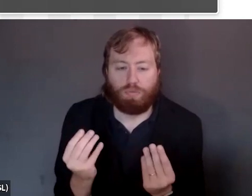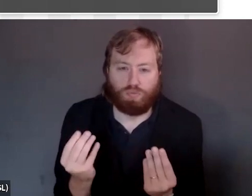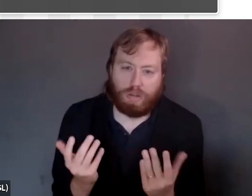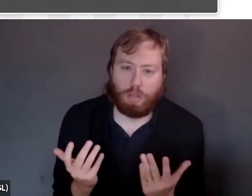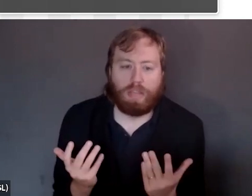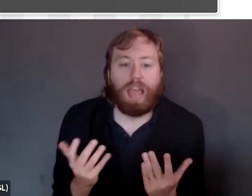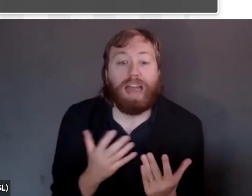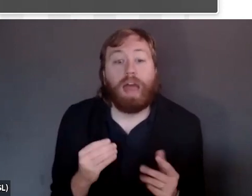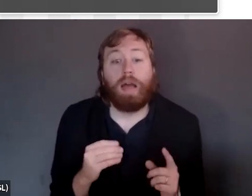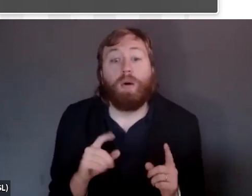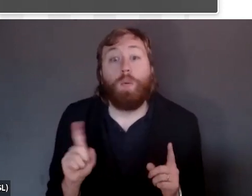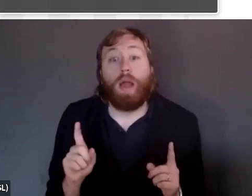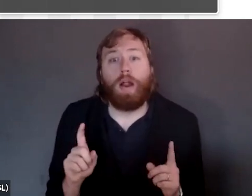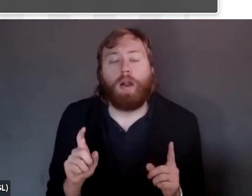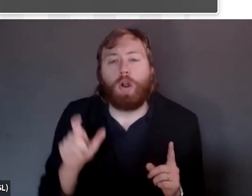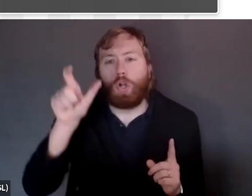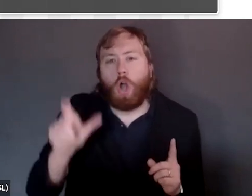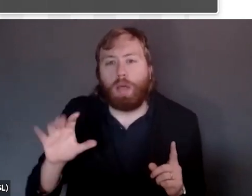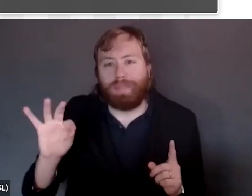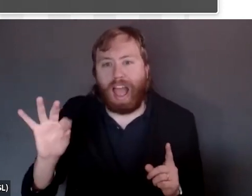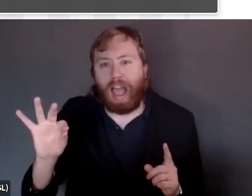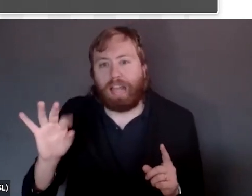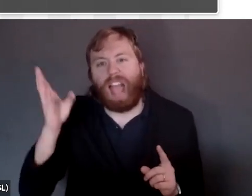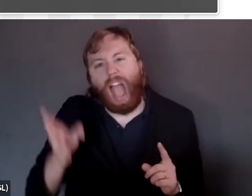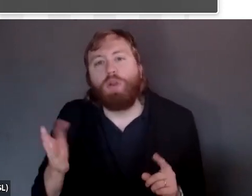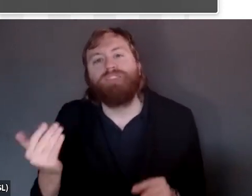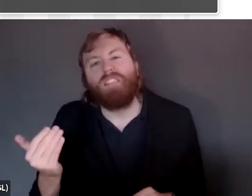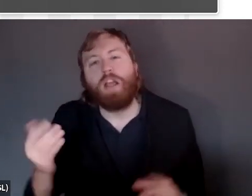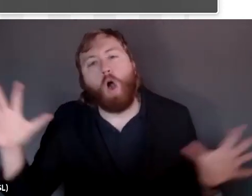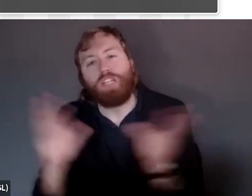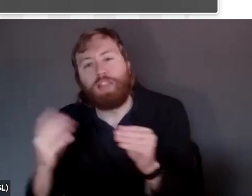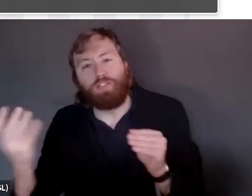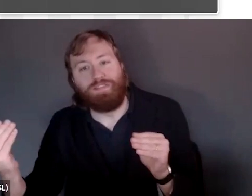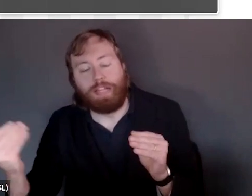When I move between rows, it reads row 6 of 25